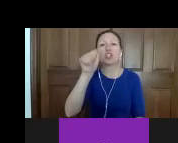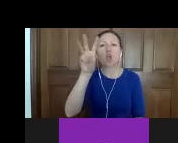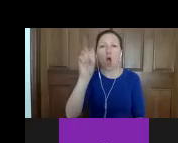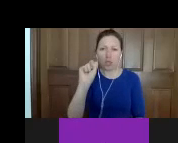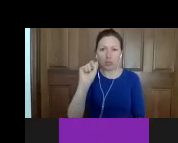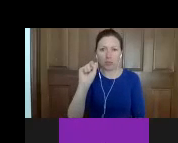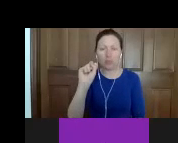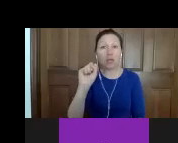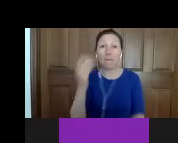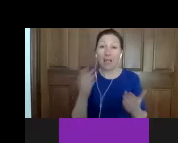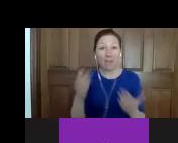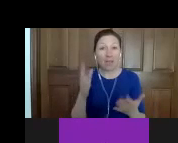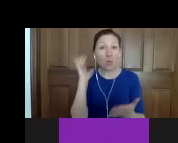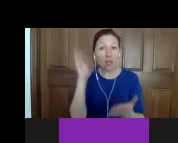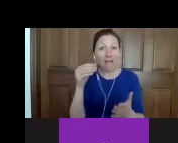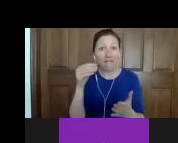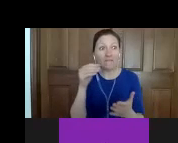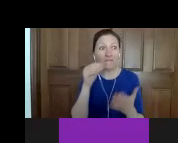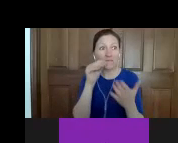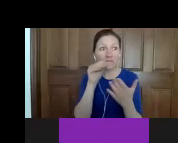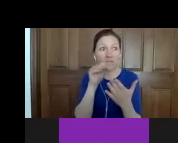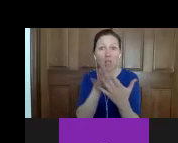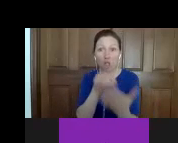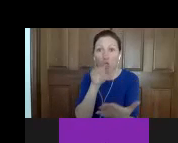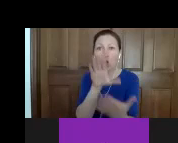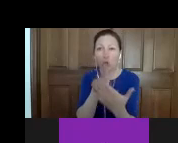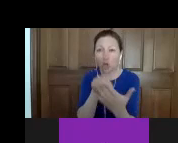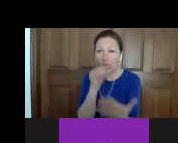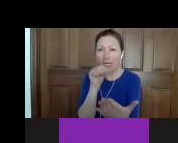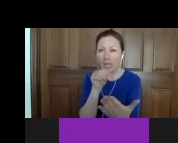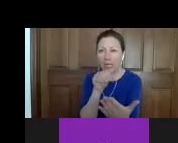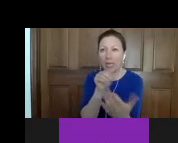for you, the employer needs to be aware of that and account for that while you get started